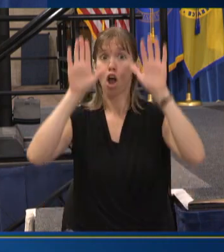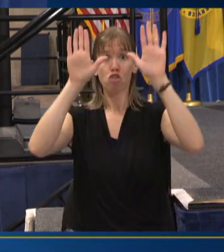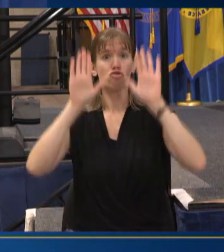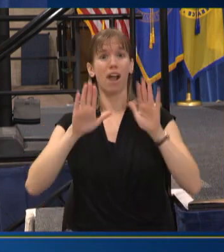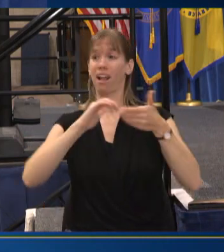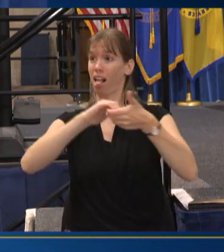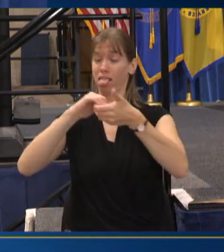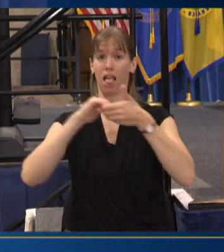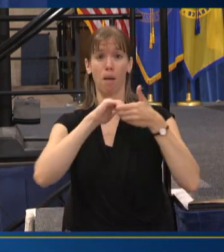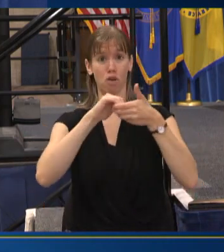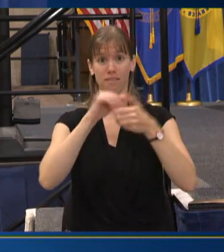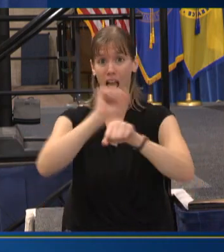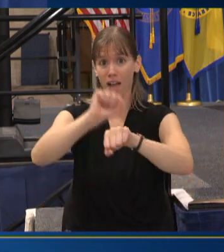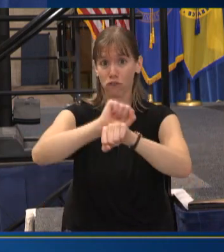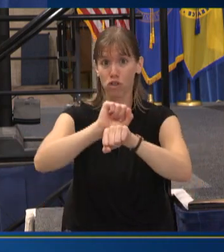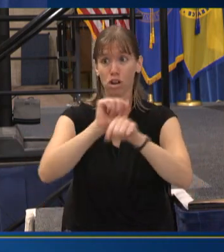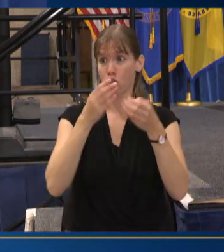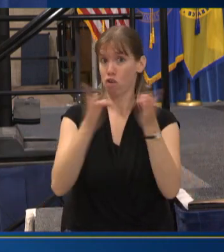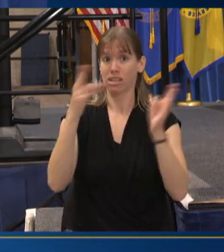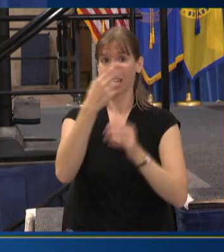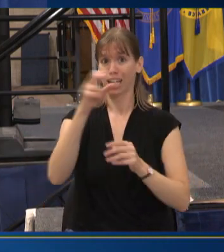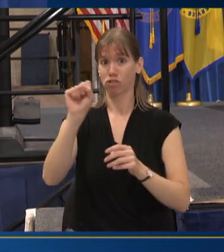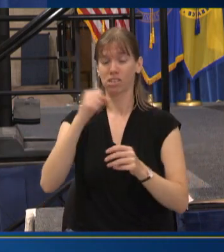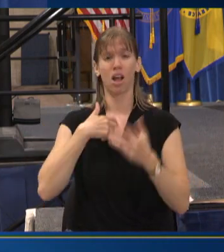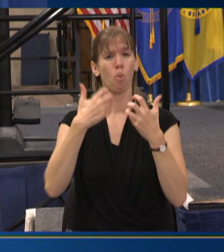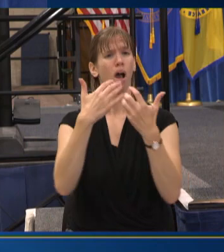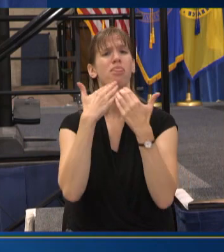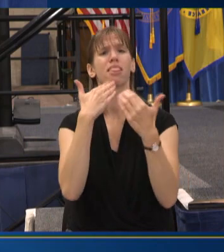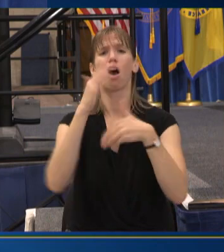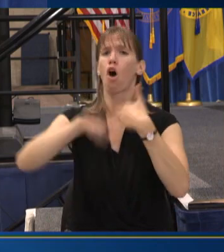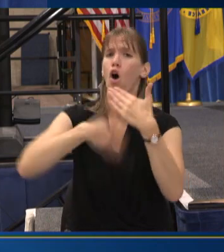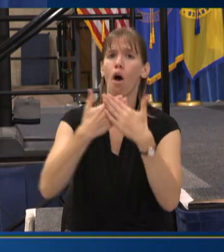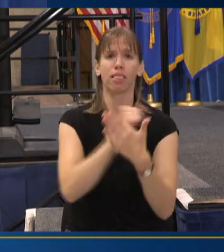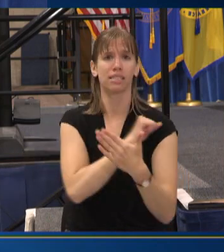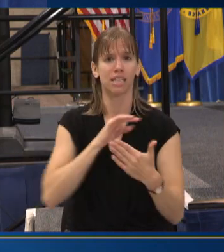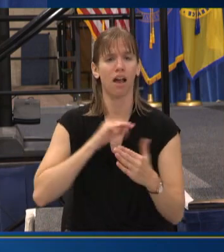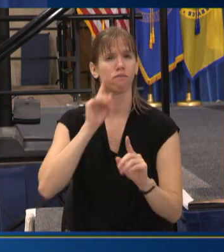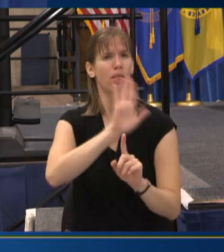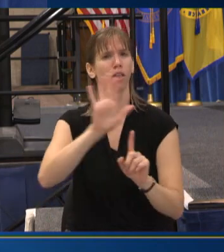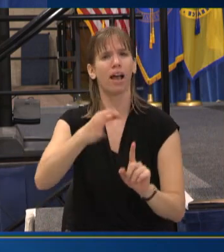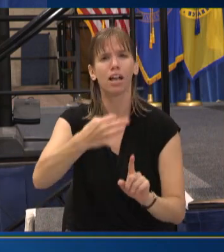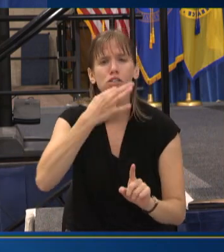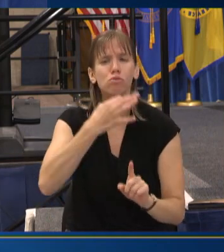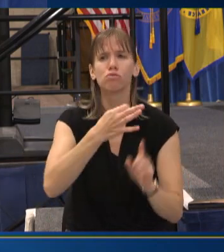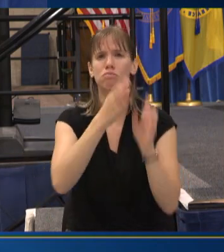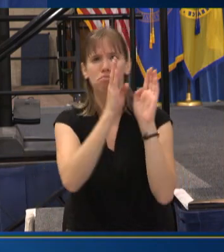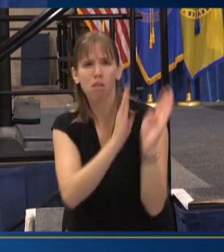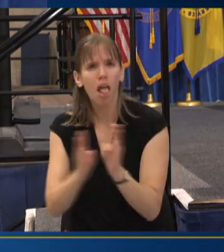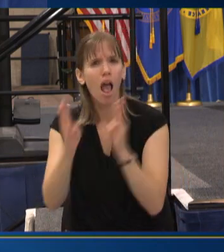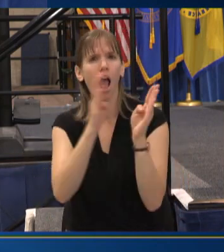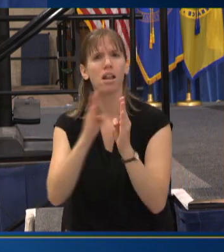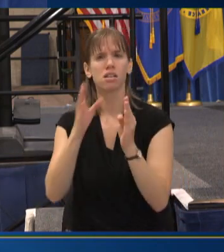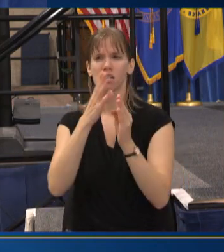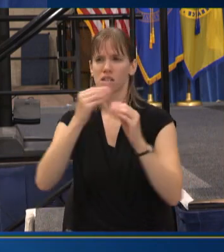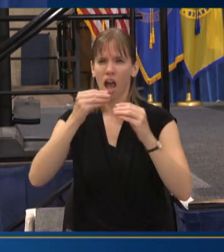across HHS, and I want to thank all of their staff for their expert planning and execution for these community conversations.